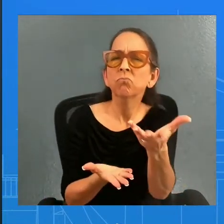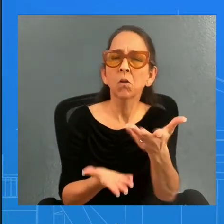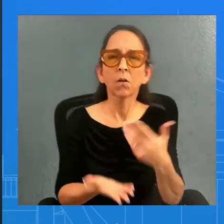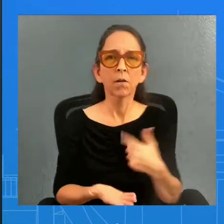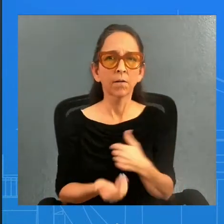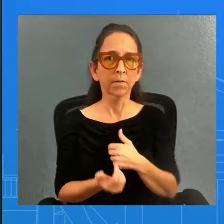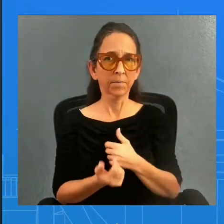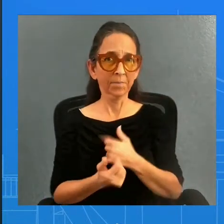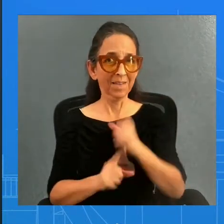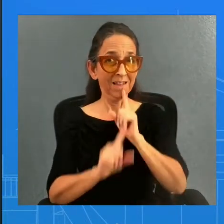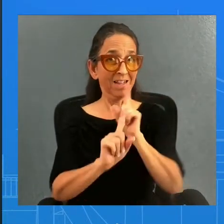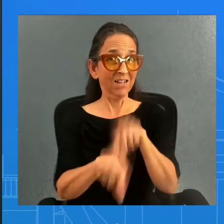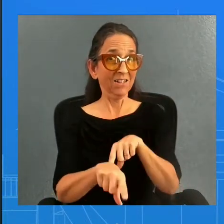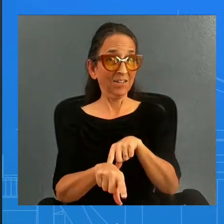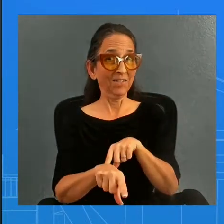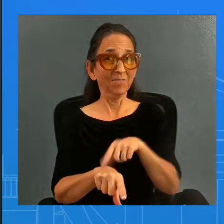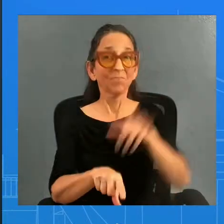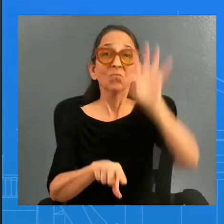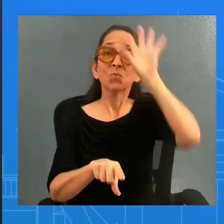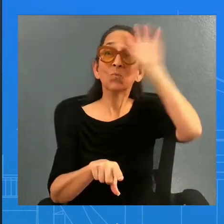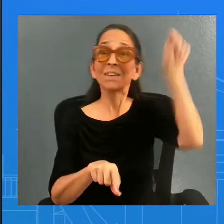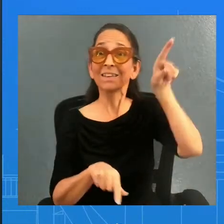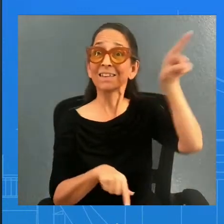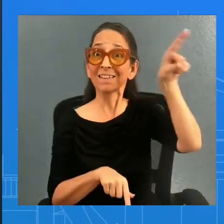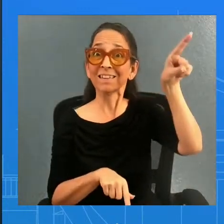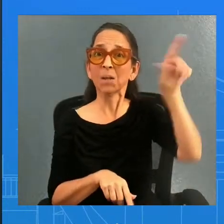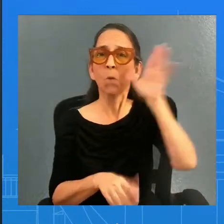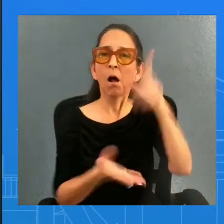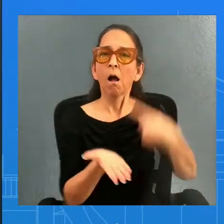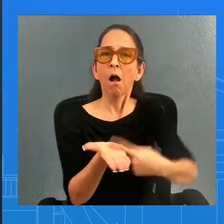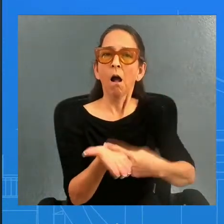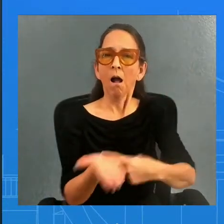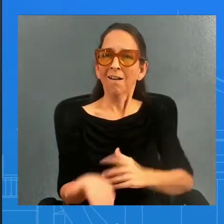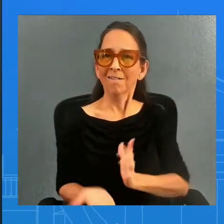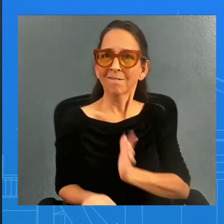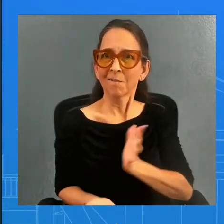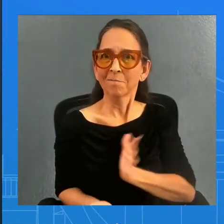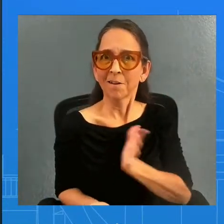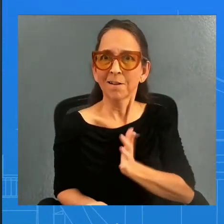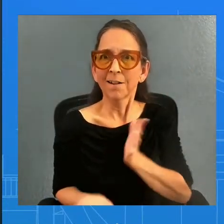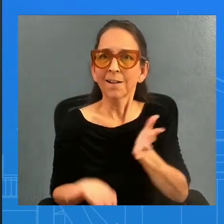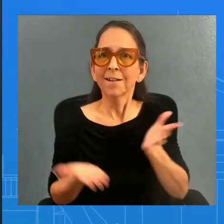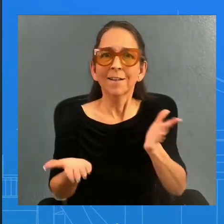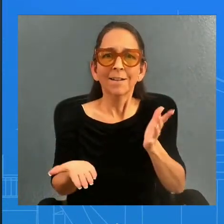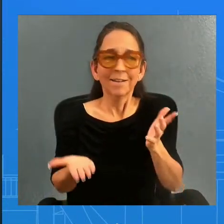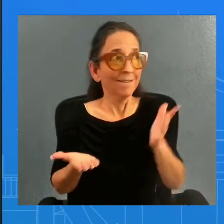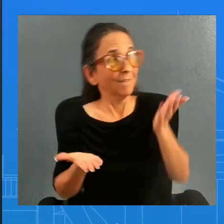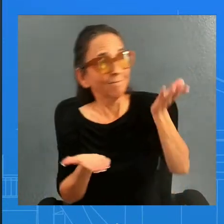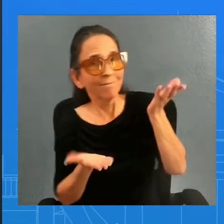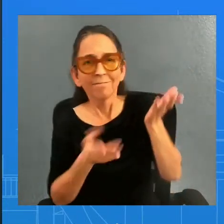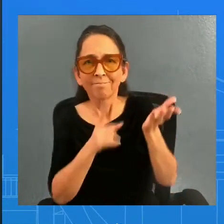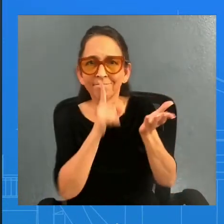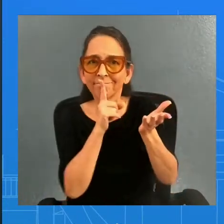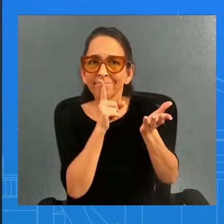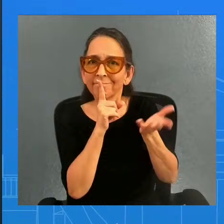in a more formal way -- in remarks, in a speech. I don't have anything to share with you, but he's been very clear about having the confidence